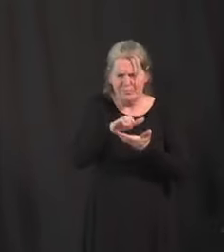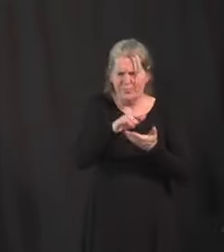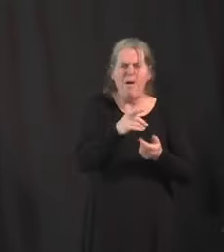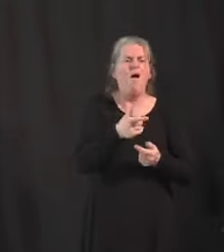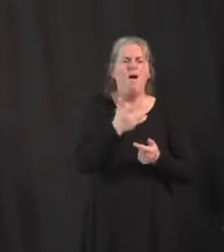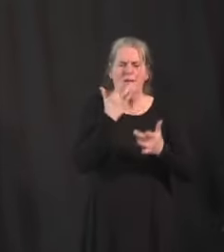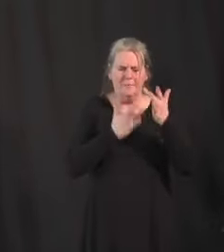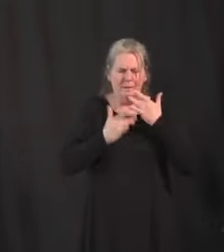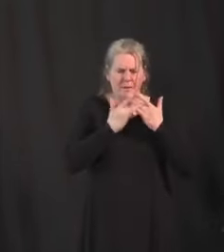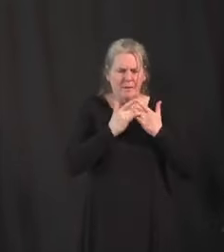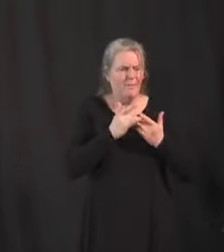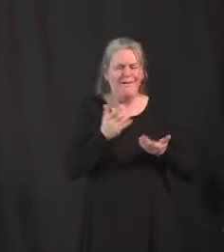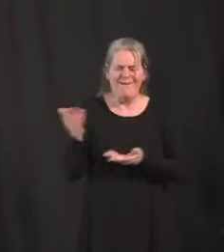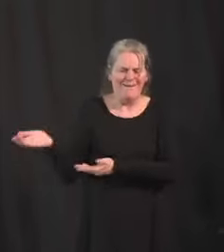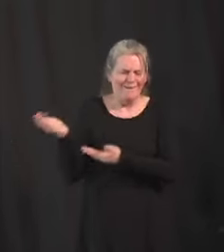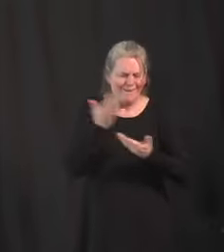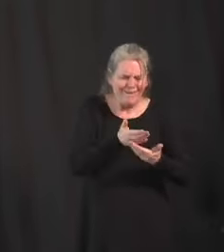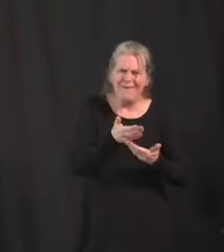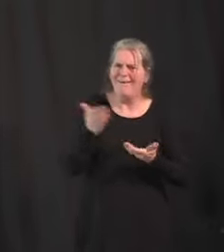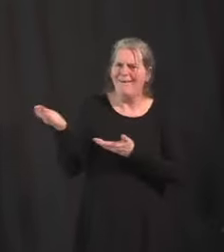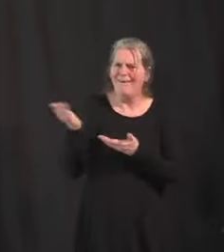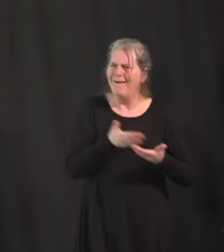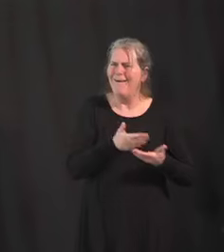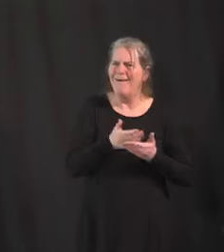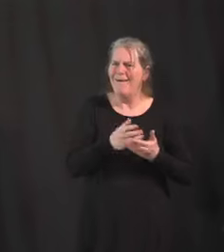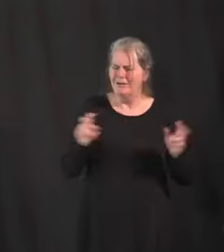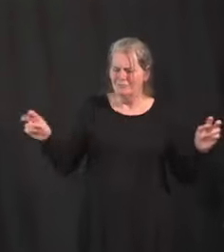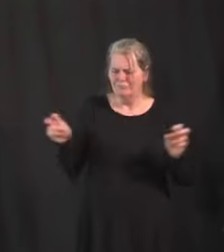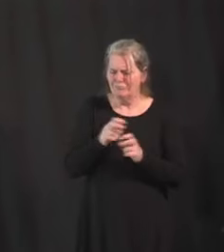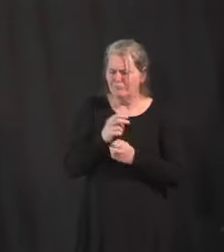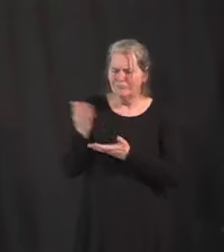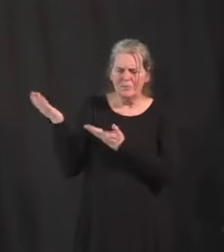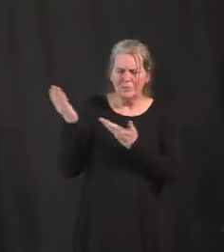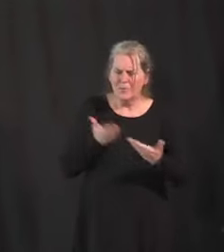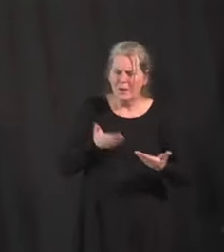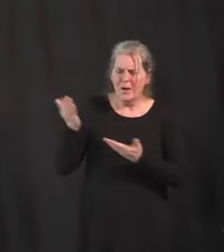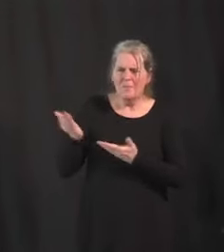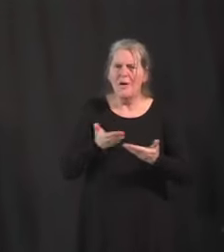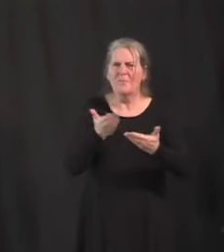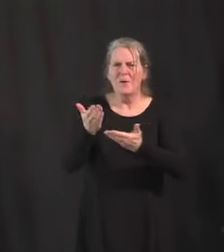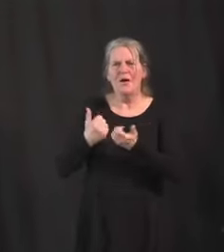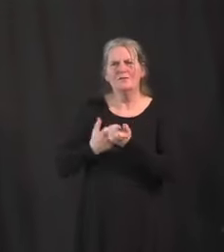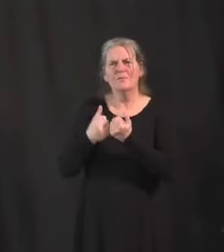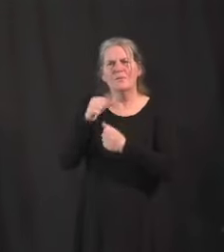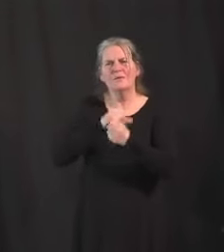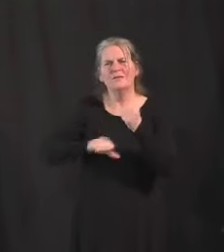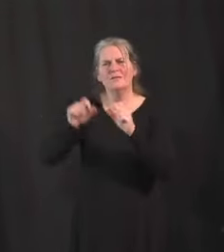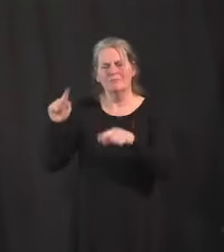AND BEING ABLE TO TRANSPORT THOSE SUPPLIES OVER KNOWING FULL WELL IT WILL BE THAT PROVINCE'S